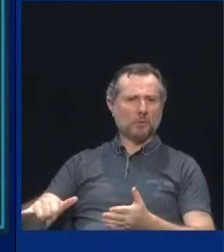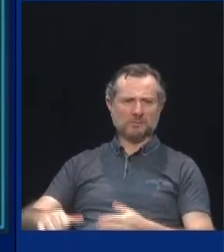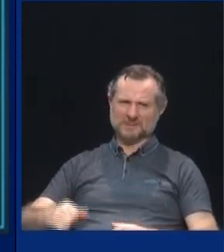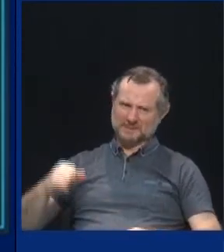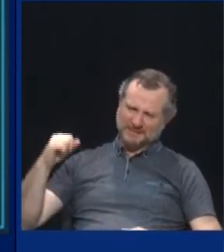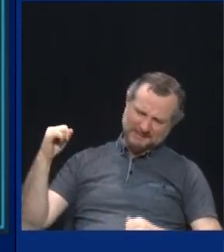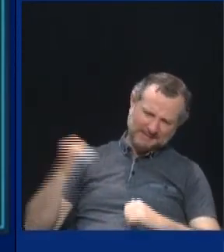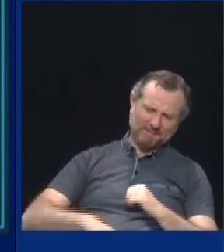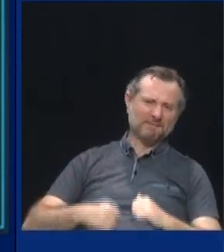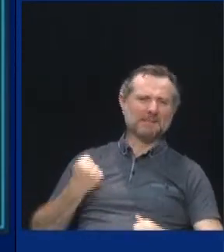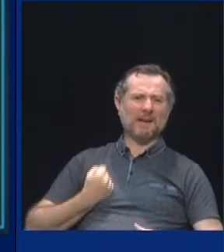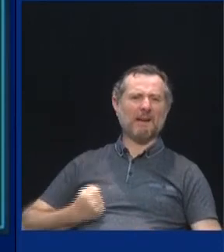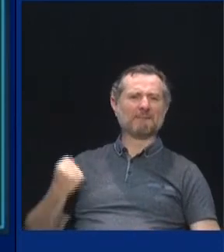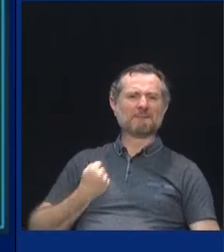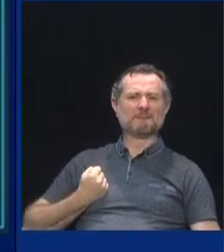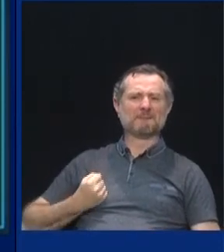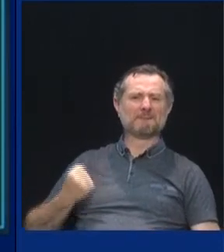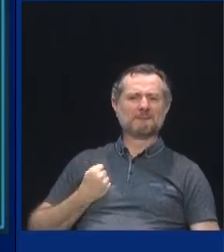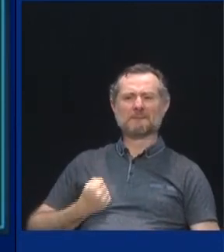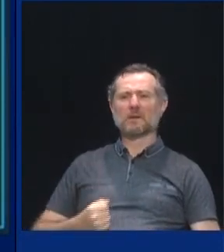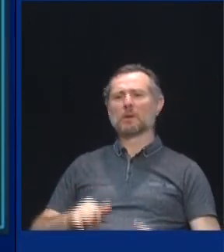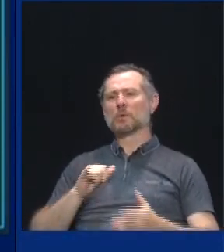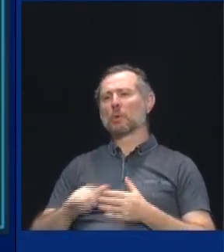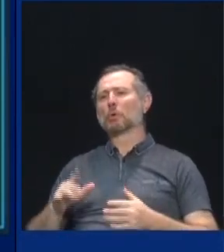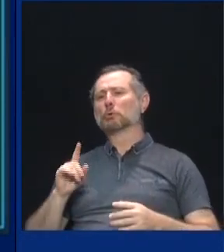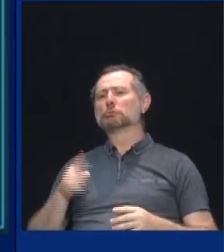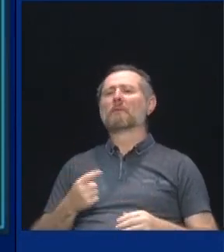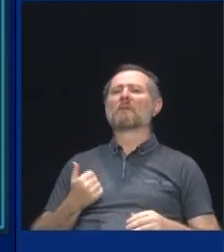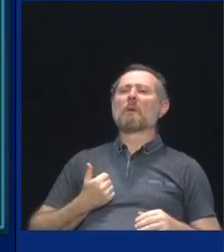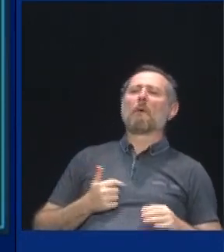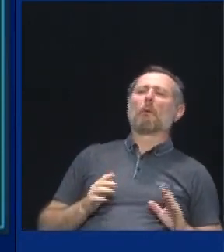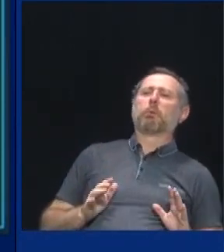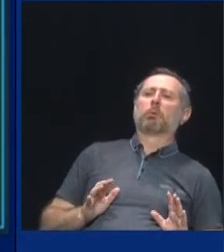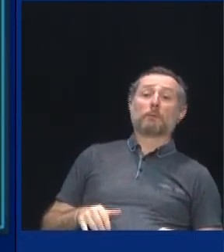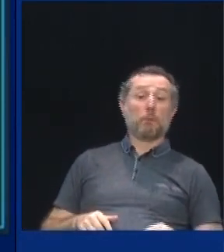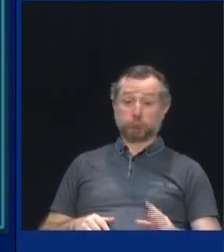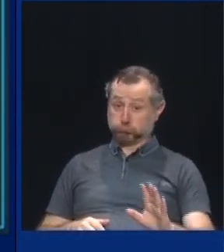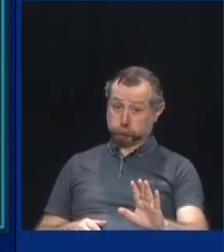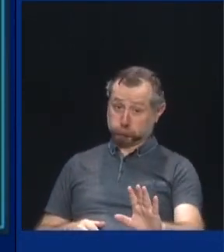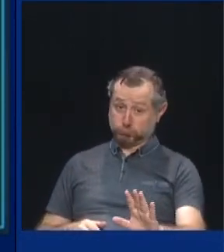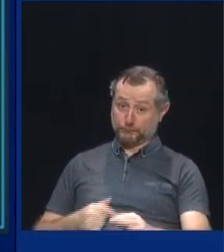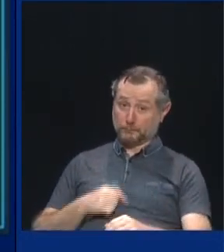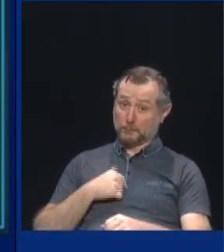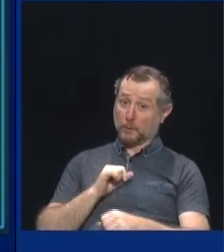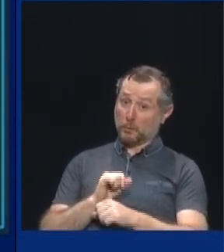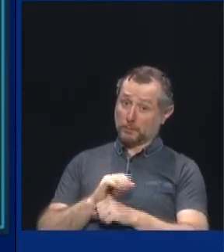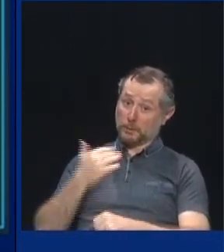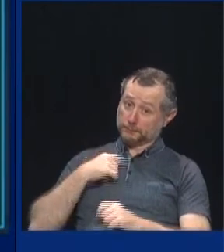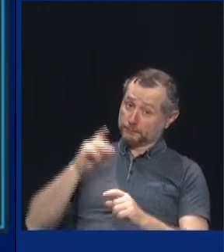DONE. THAT'S WHAT I MEAN BY NEW YORK TOUGH. EVERYBODY SAYS OH YOU NEW